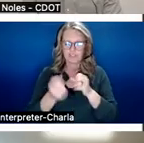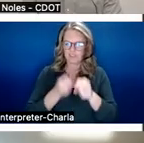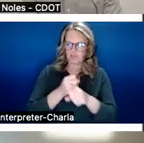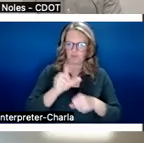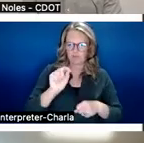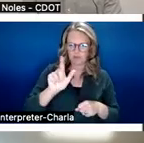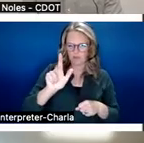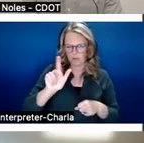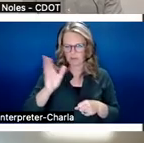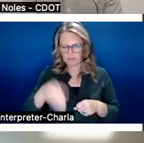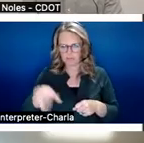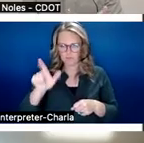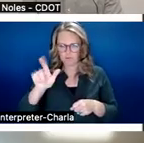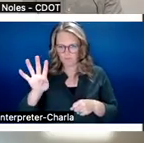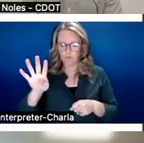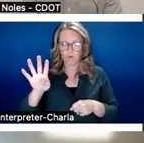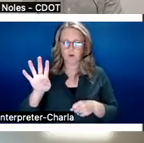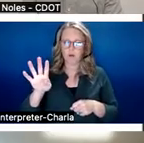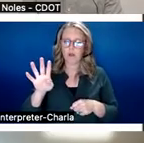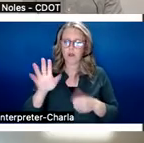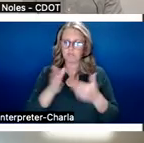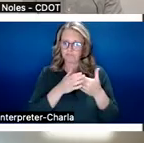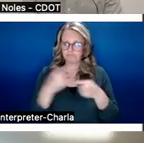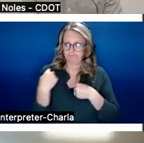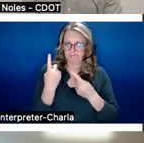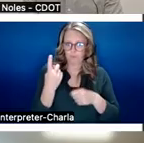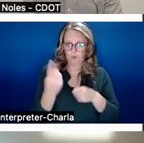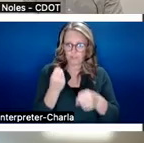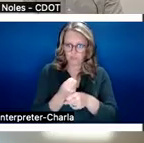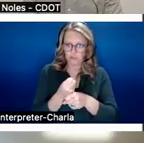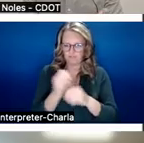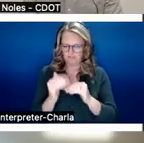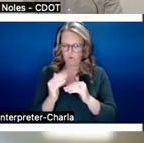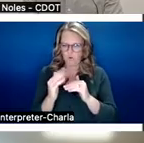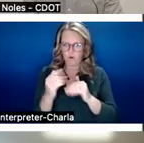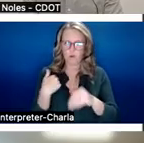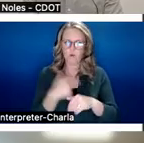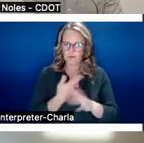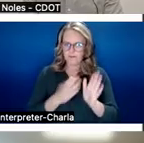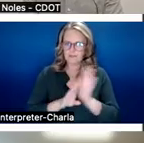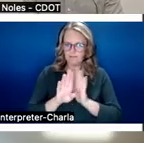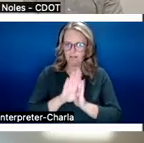And really developed over the past year plus this 30% design, which is the groundwork